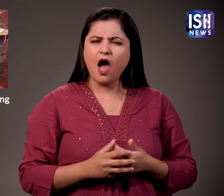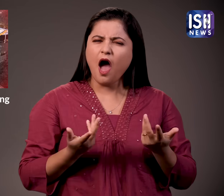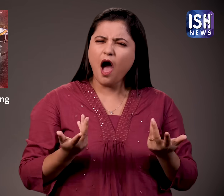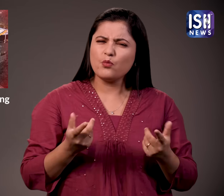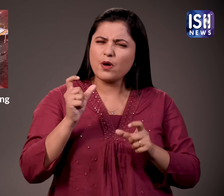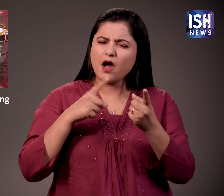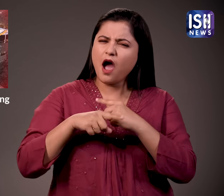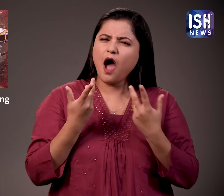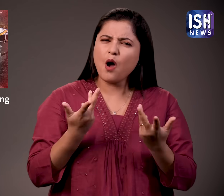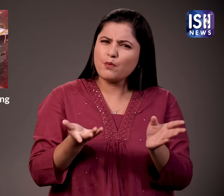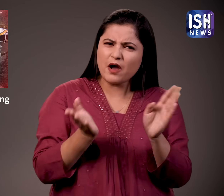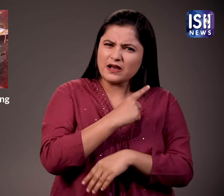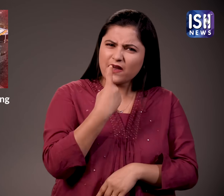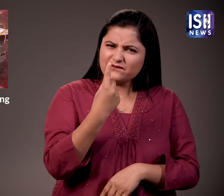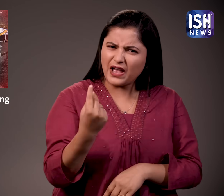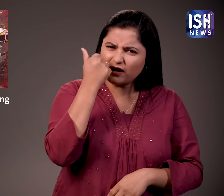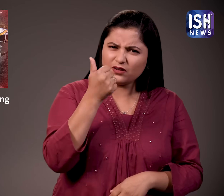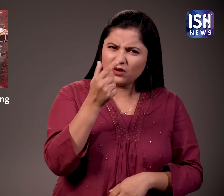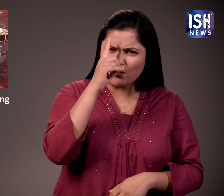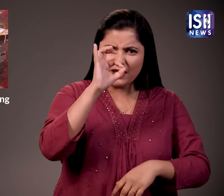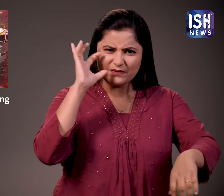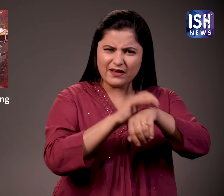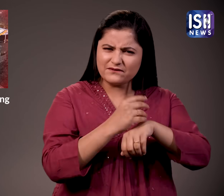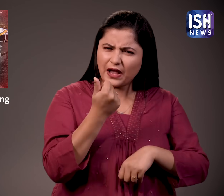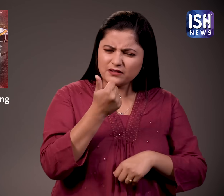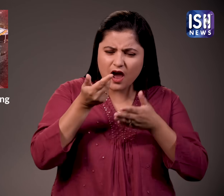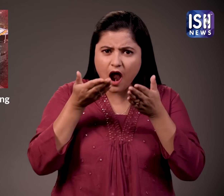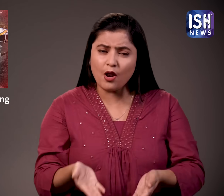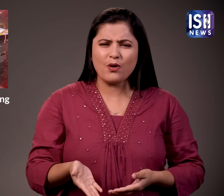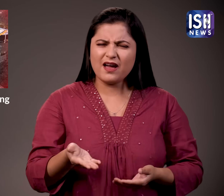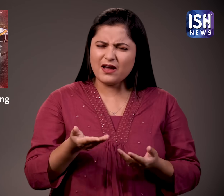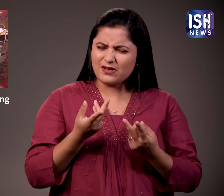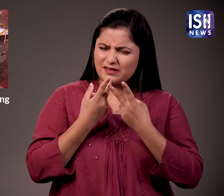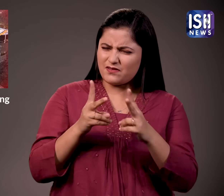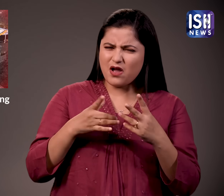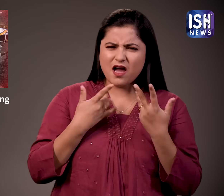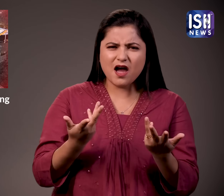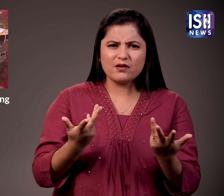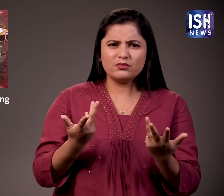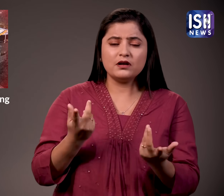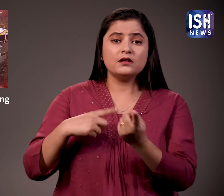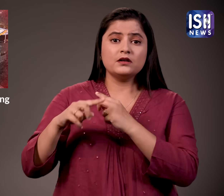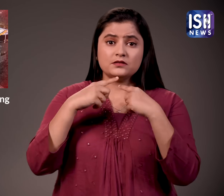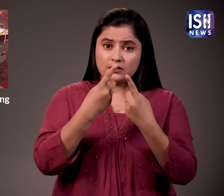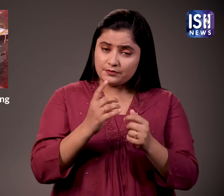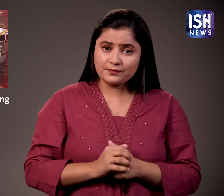People are wondering how BMC and railways did not notice such a huge illegal hoarding.